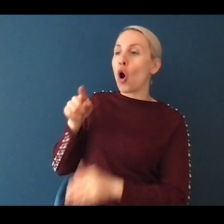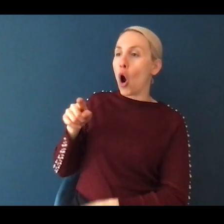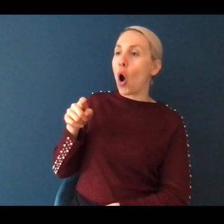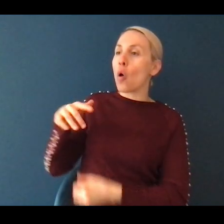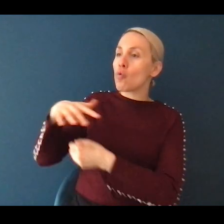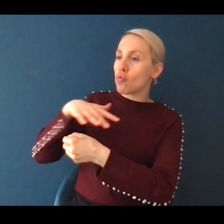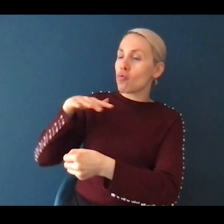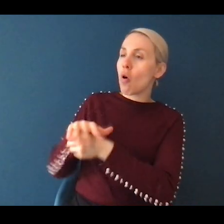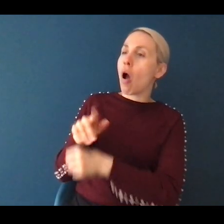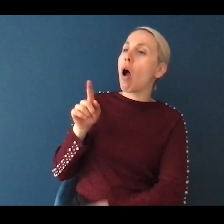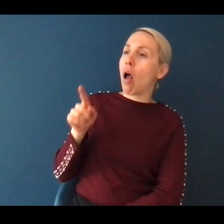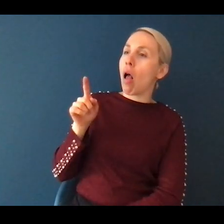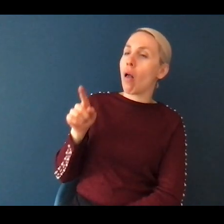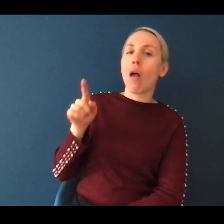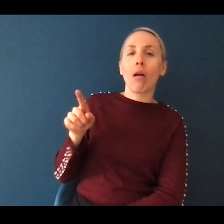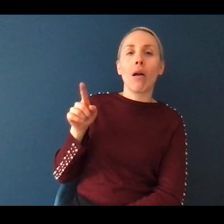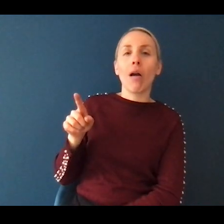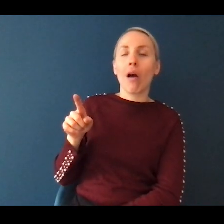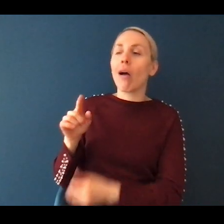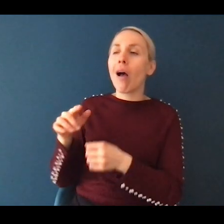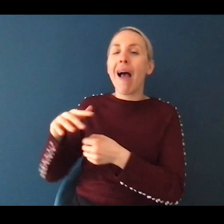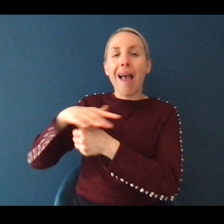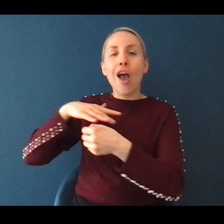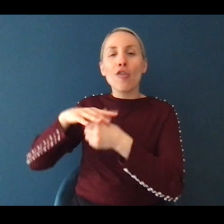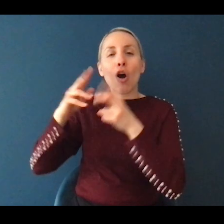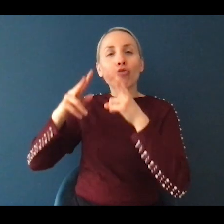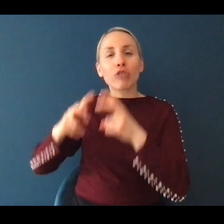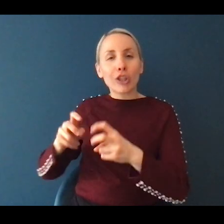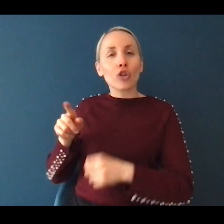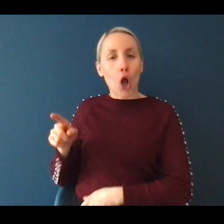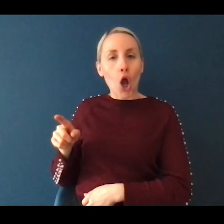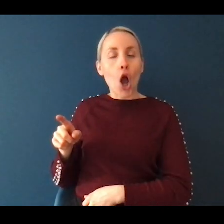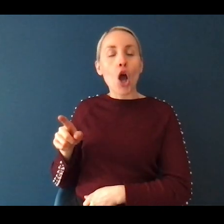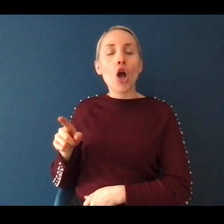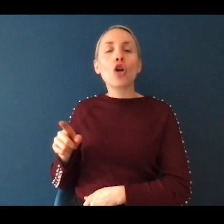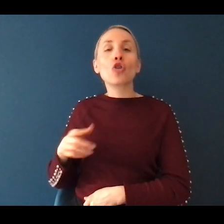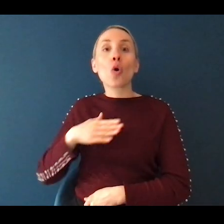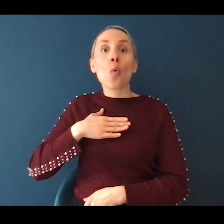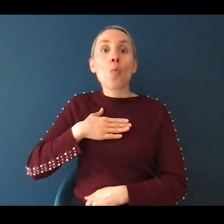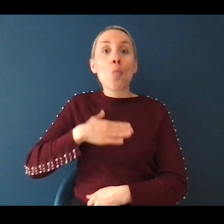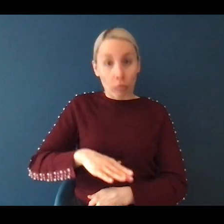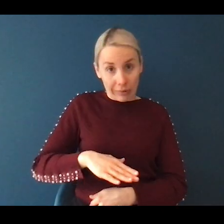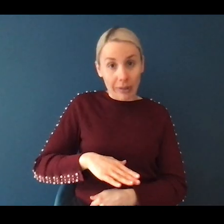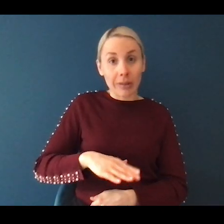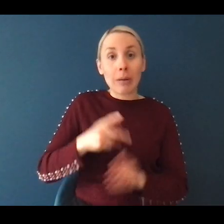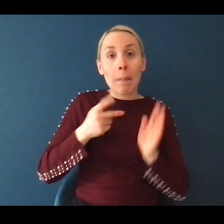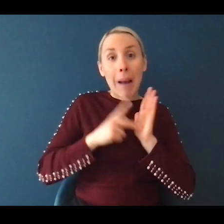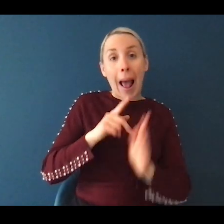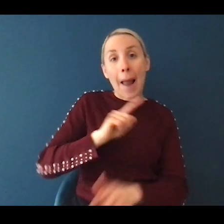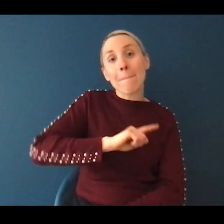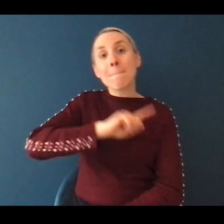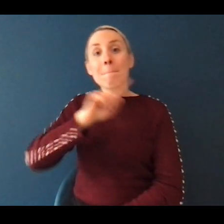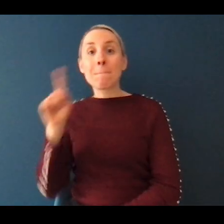research for my project and my idea was to go back with an actual camera and take a series